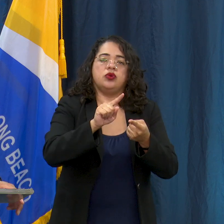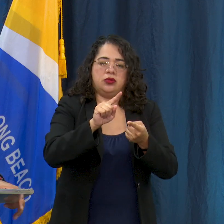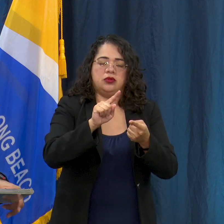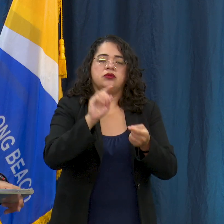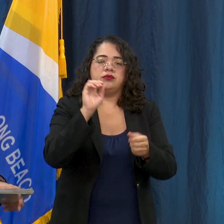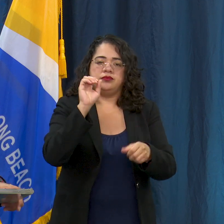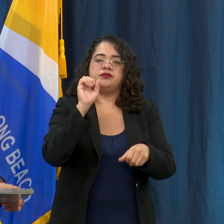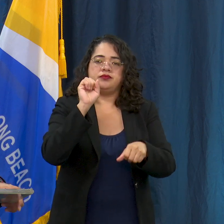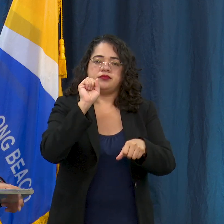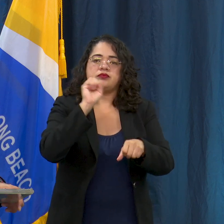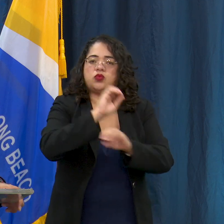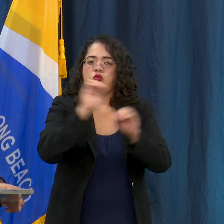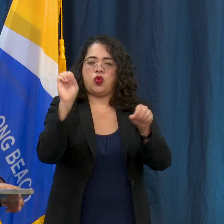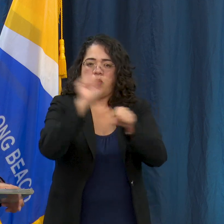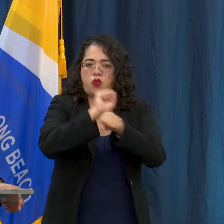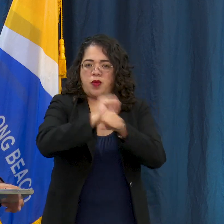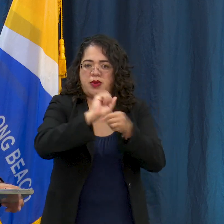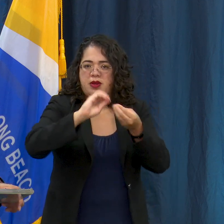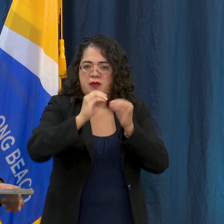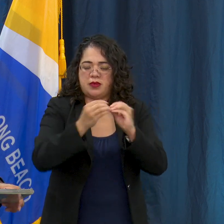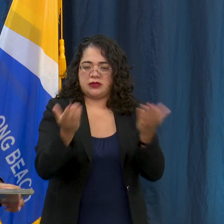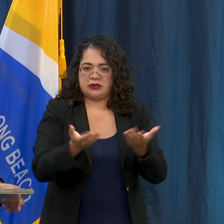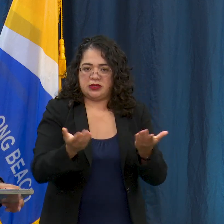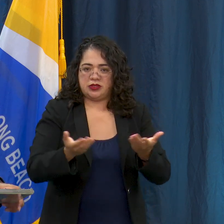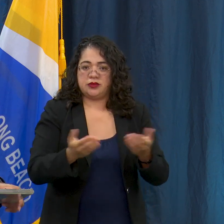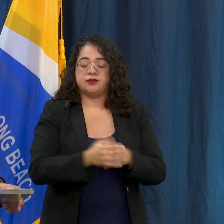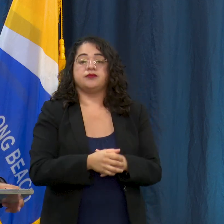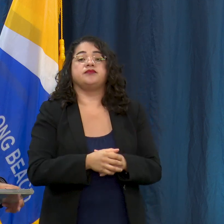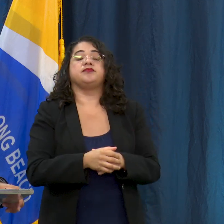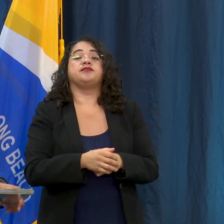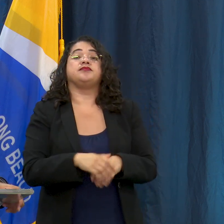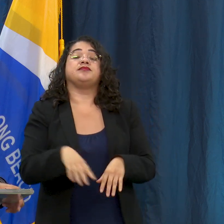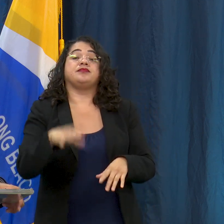the resources to take this on. As a reminder, what we've been doing as a